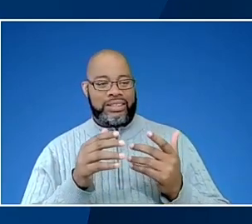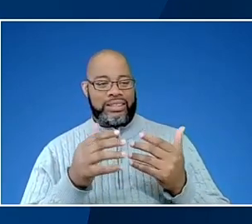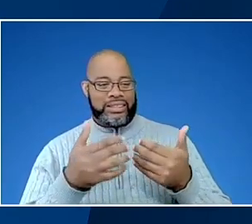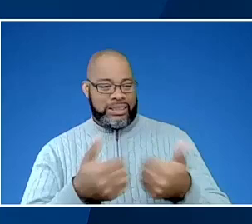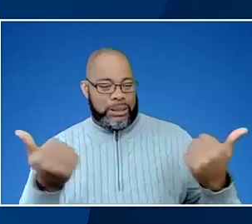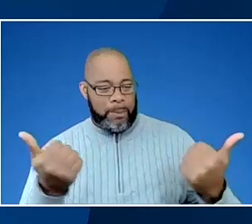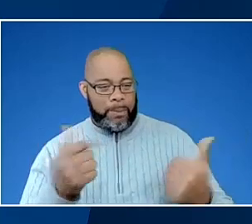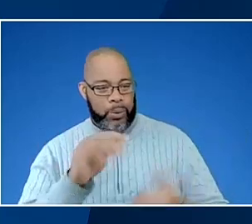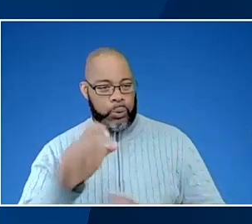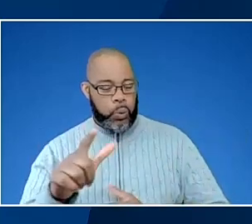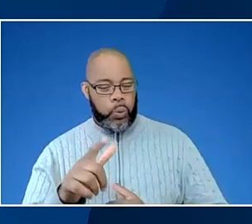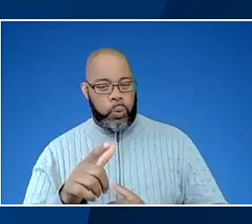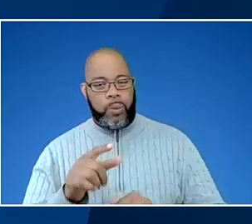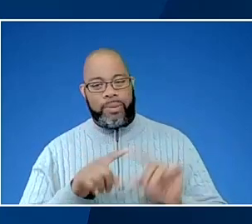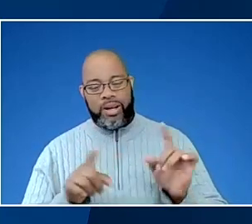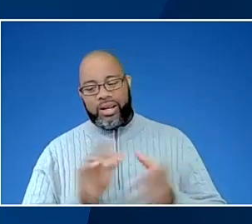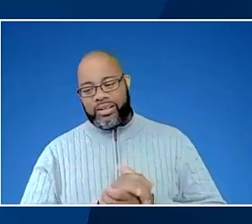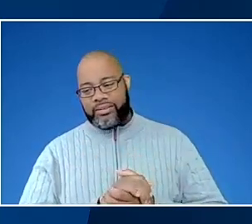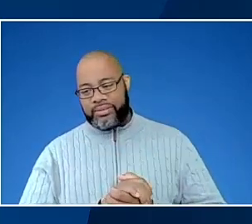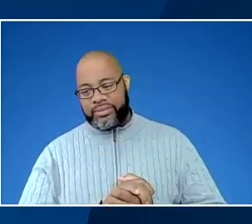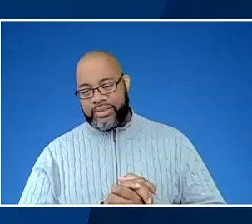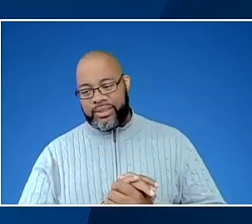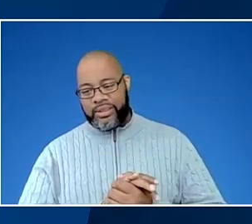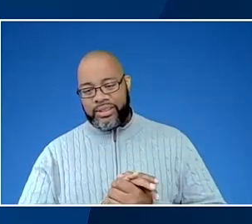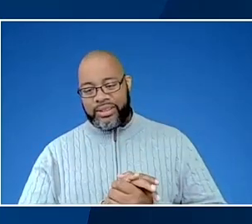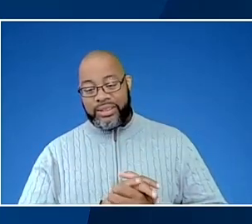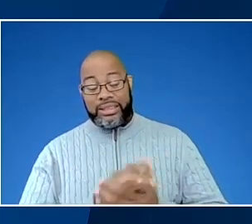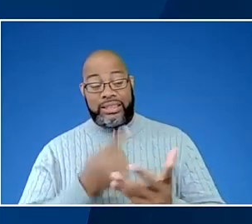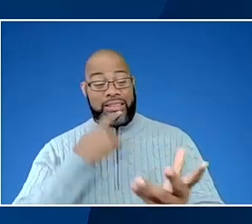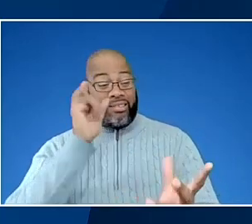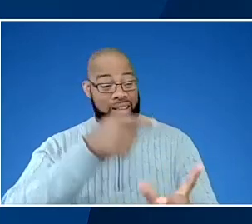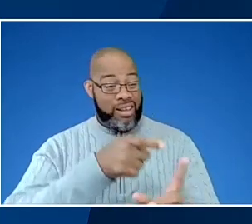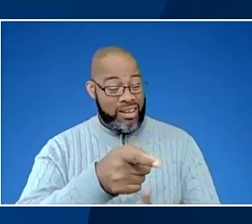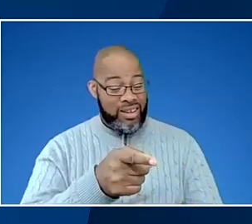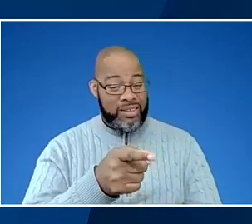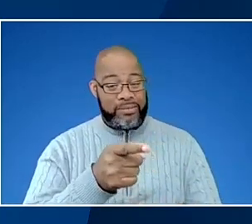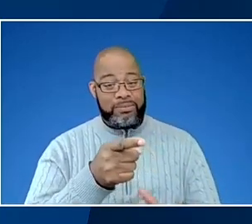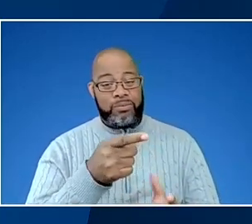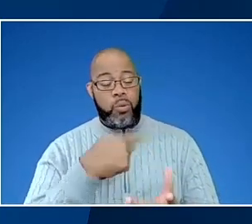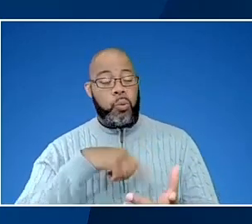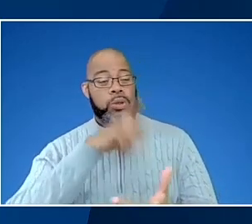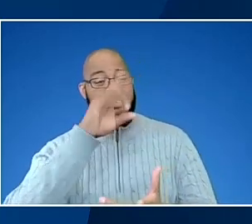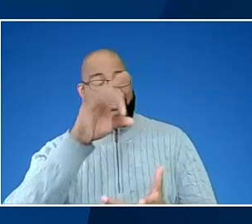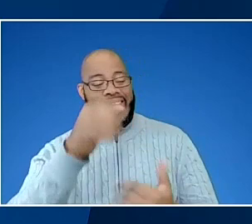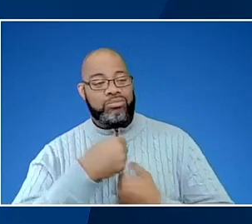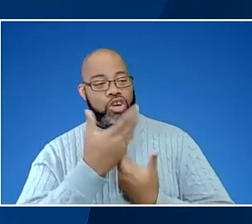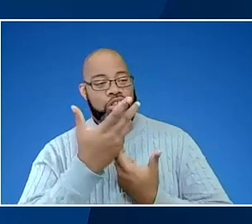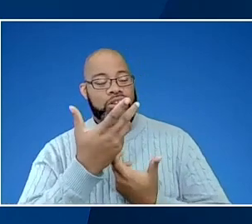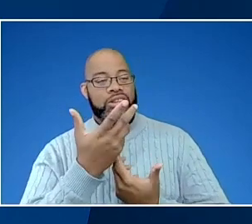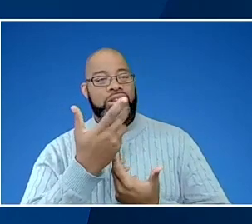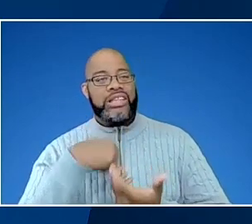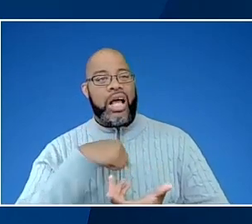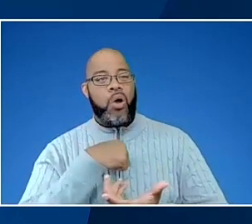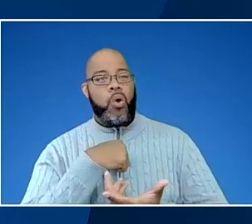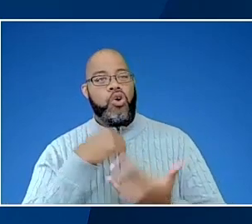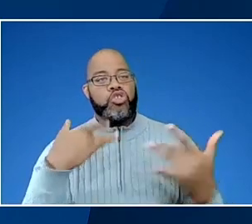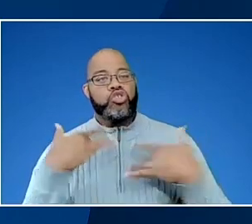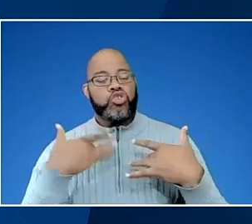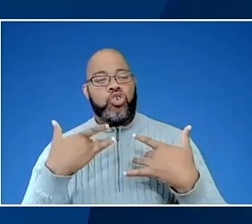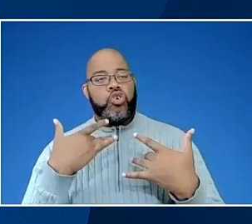But and saying that you know, we did express our concerns and considerations in